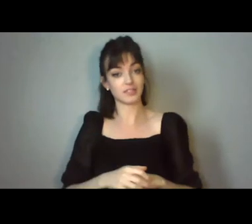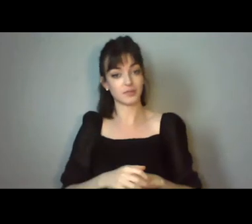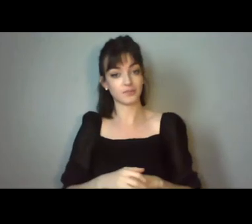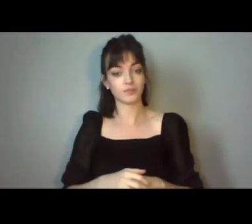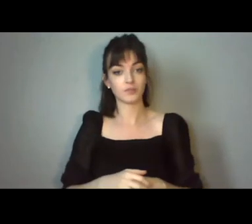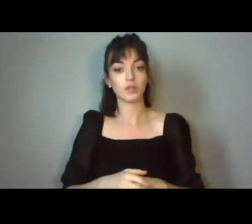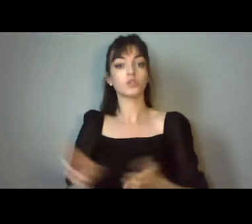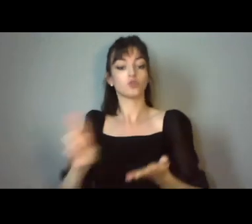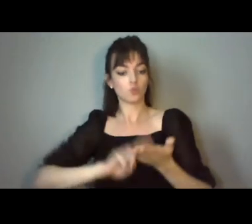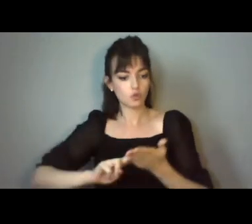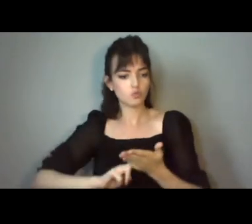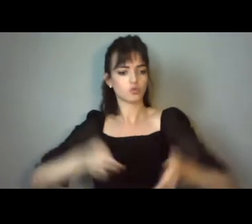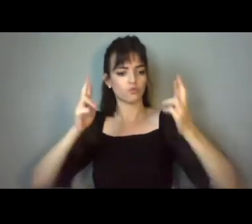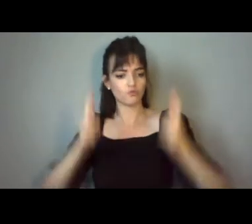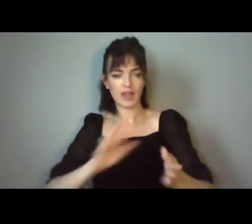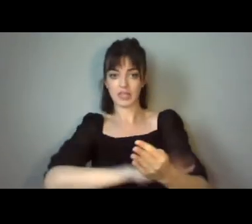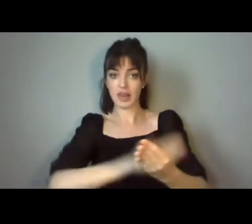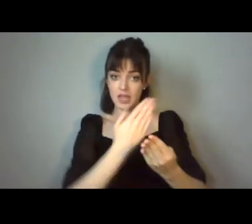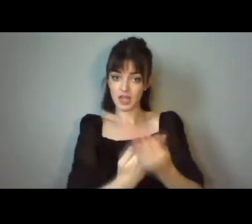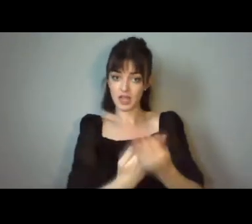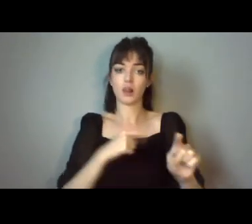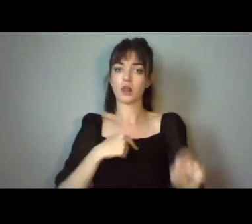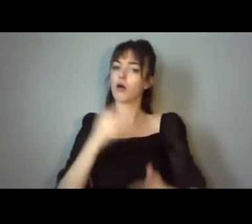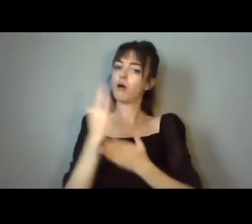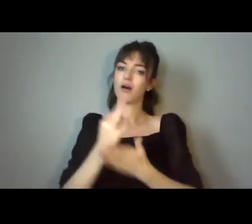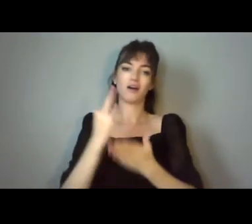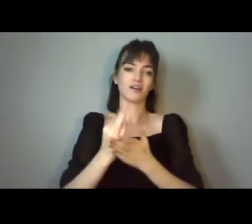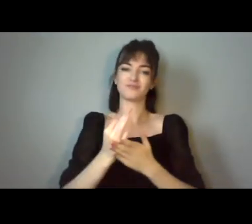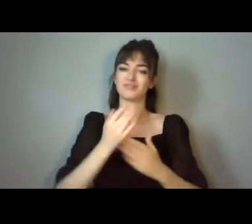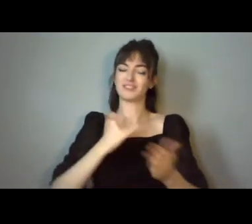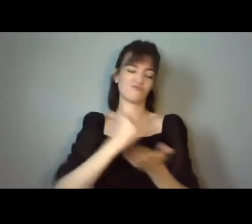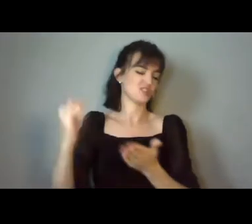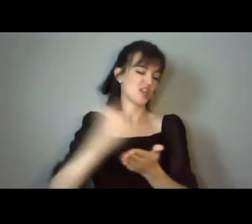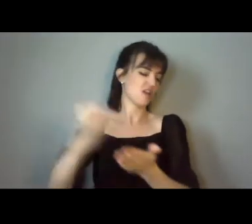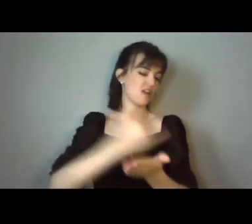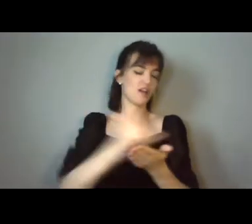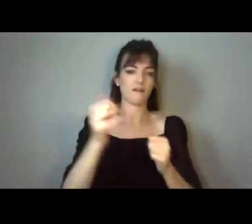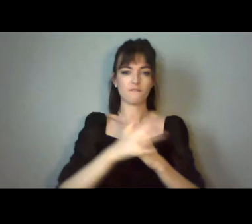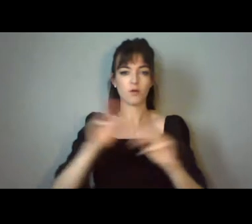capacity has most commonly been denied to people with disabilities in legal systems worldwide,